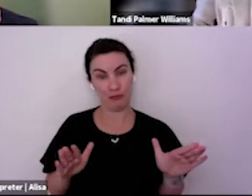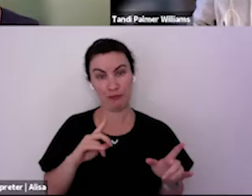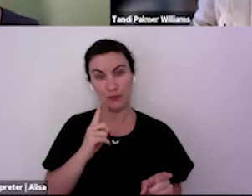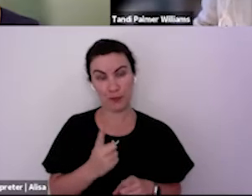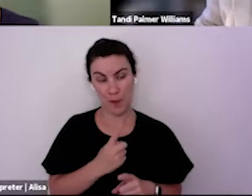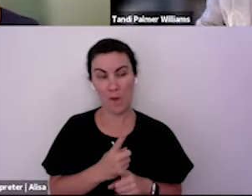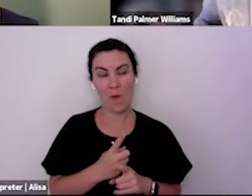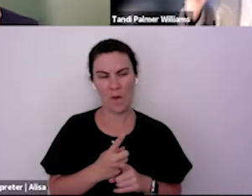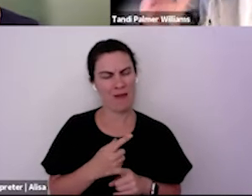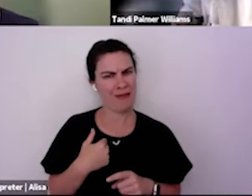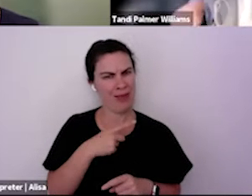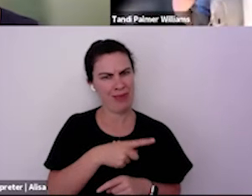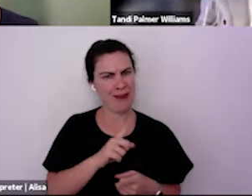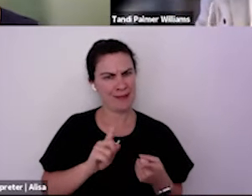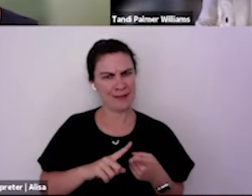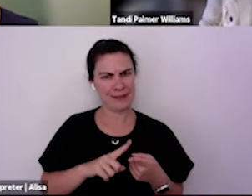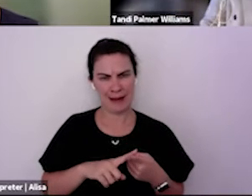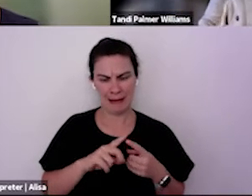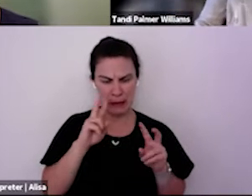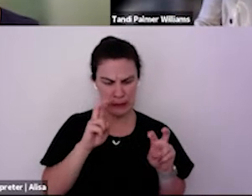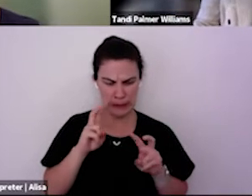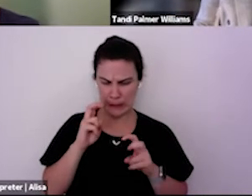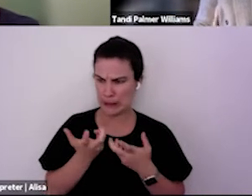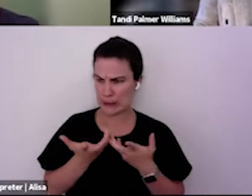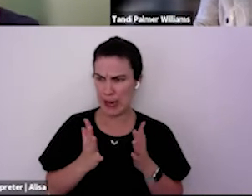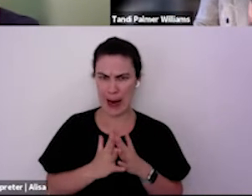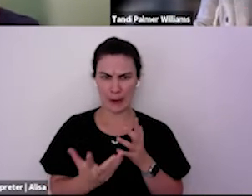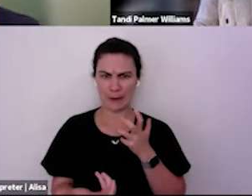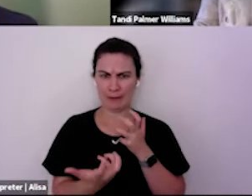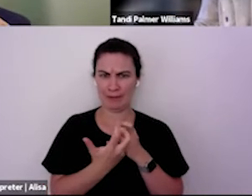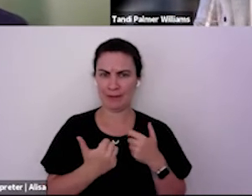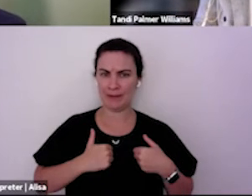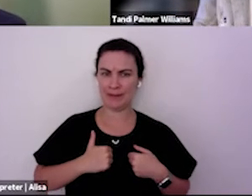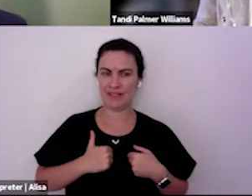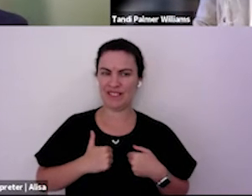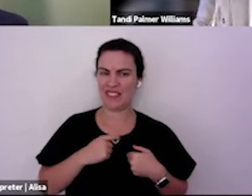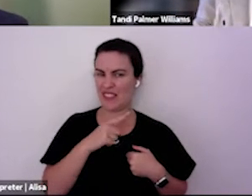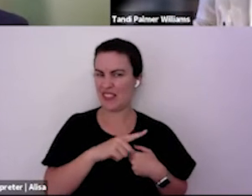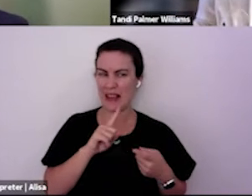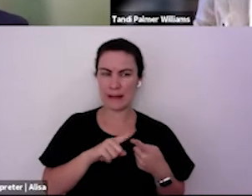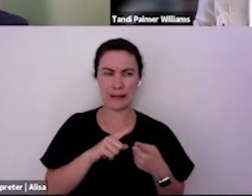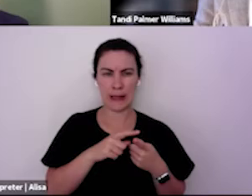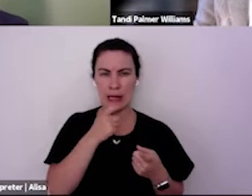figuring out exactly how to make digital work best for us. Audiences are still calibrating their perception of value online.